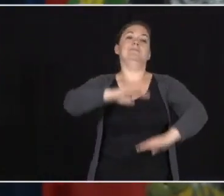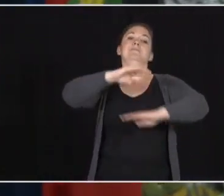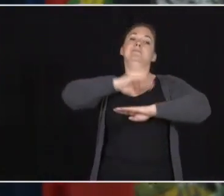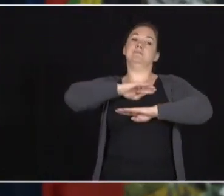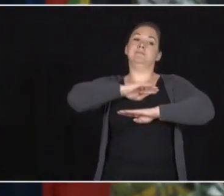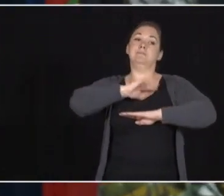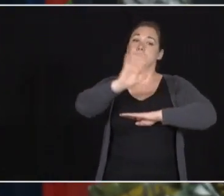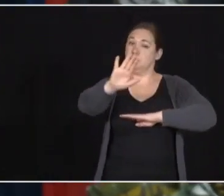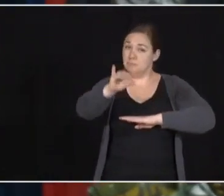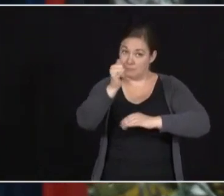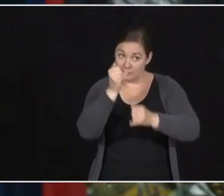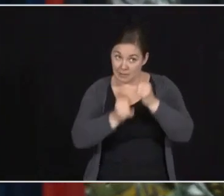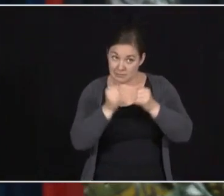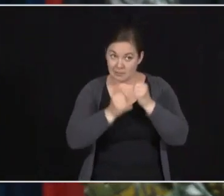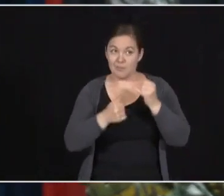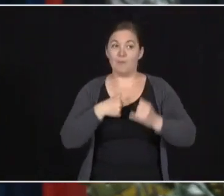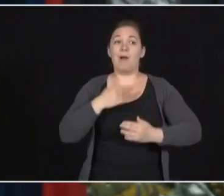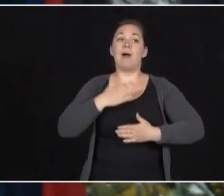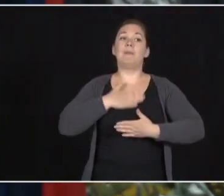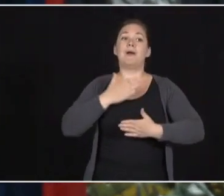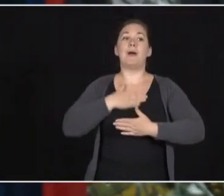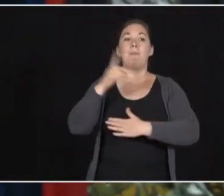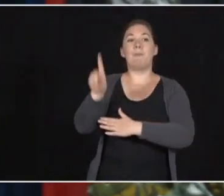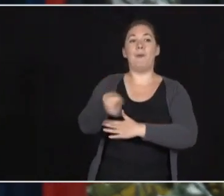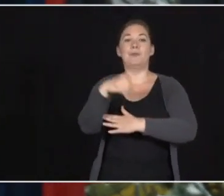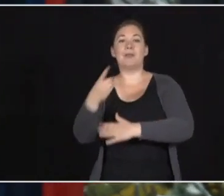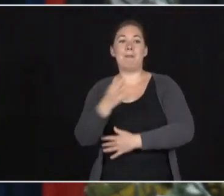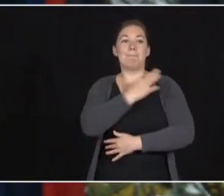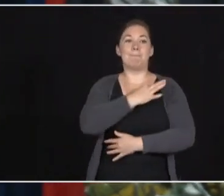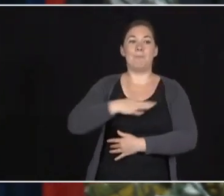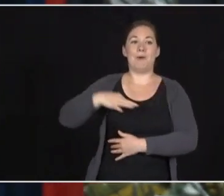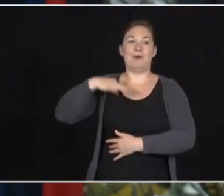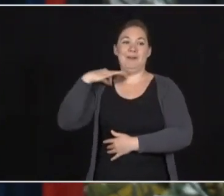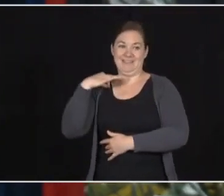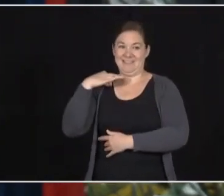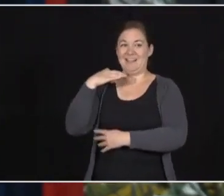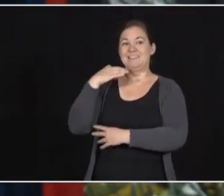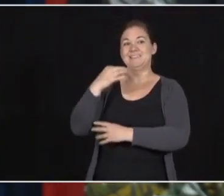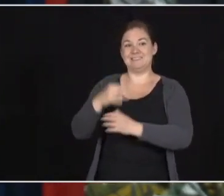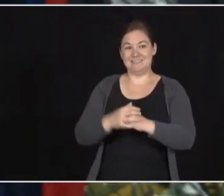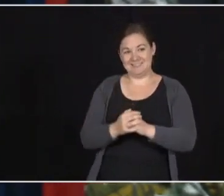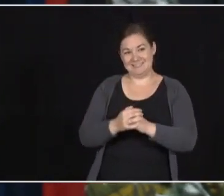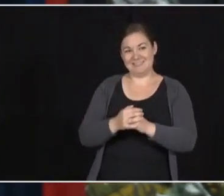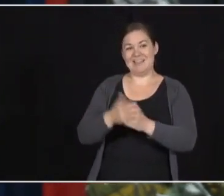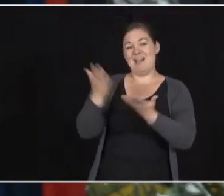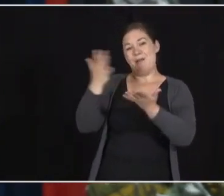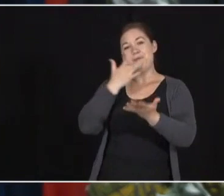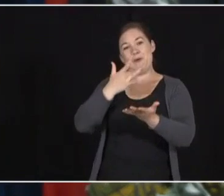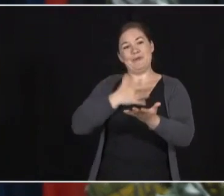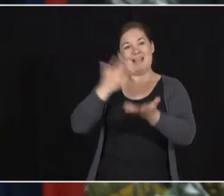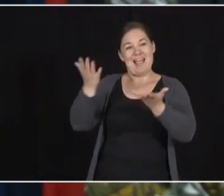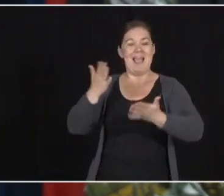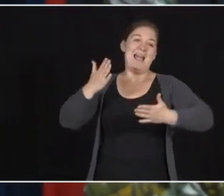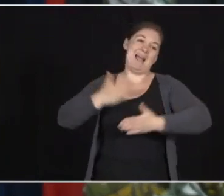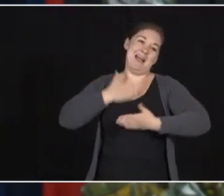Happy birthday to the mayor. It is his birthday. I want to wish you a happy birthday. All the best.